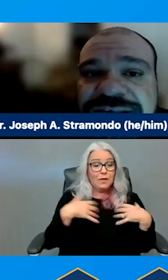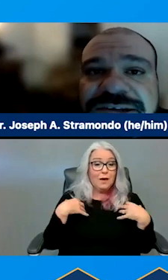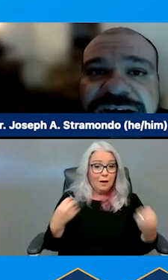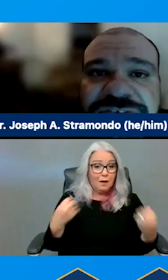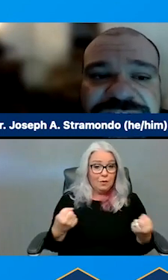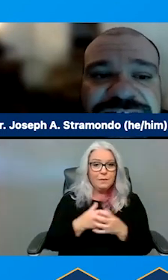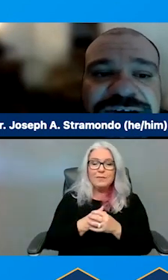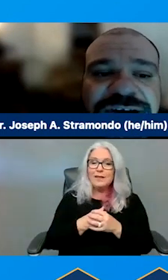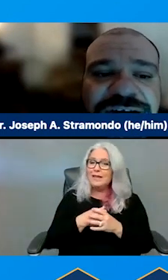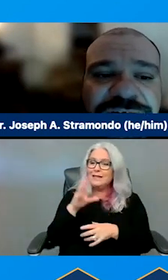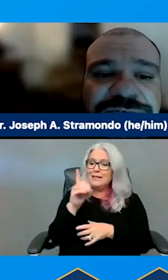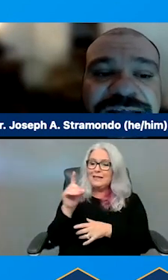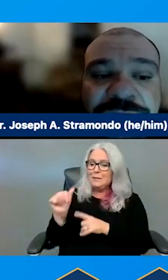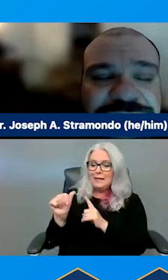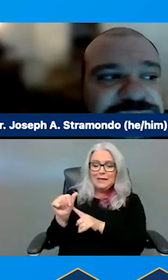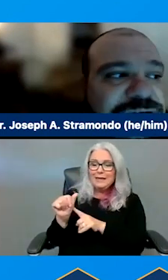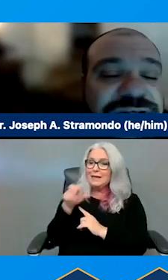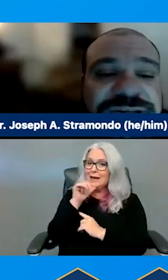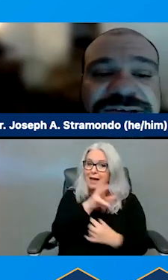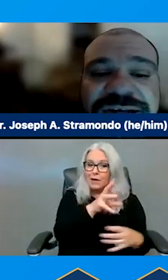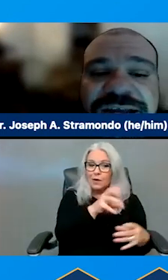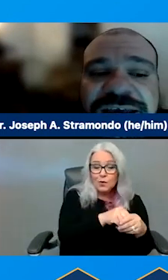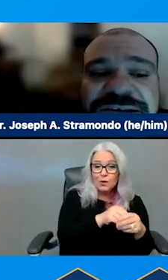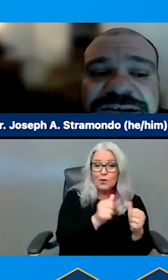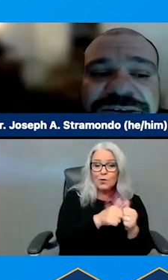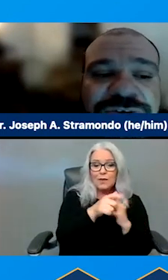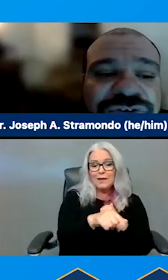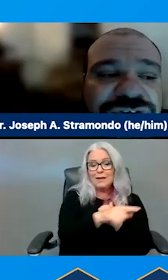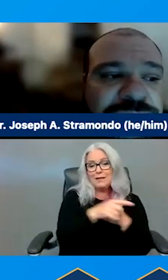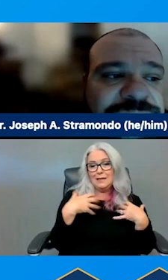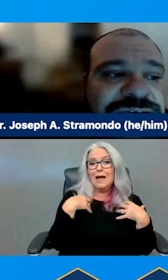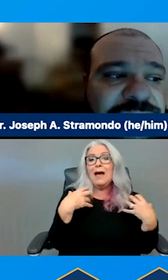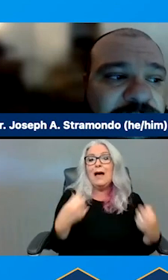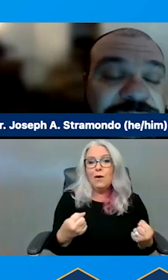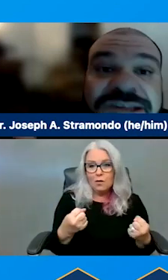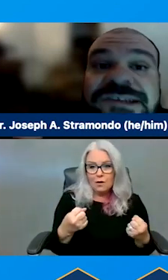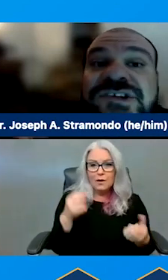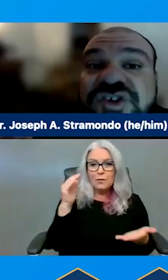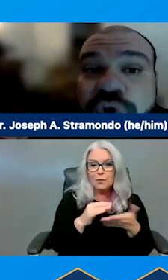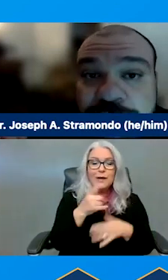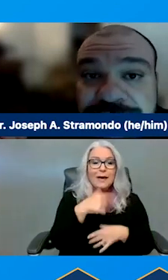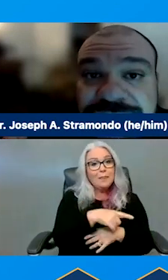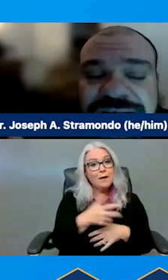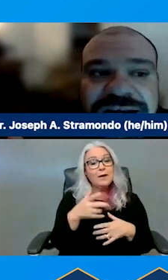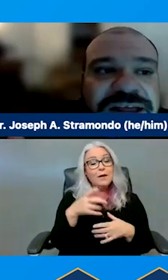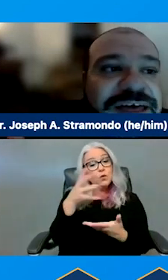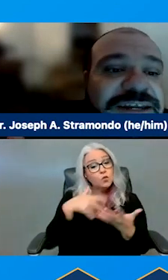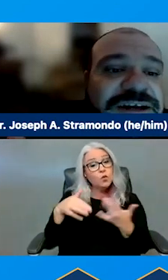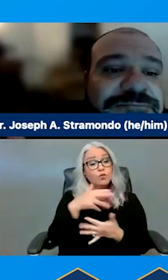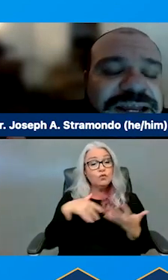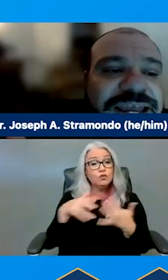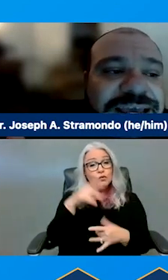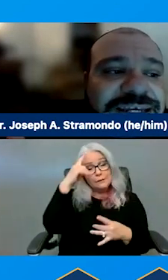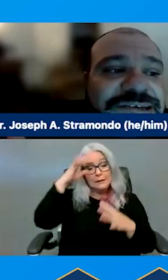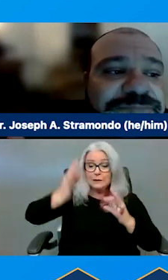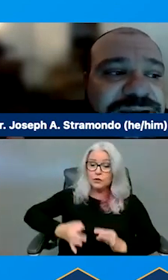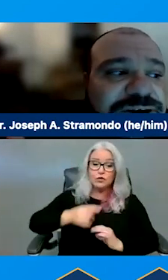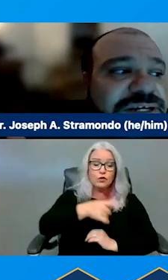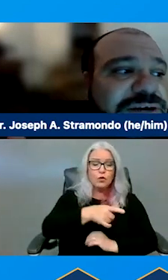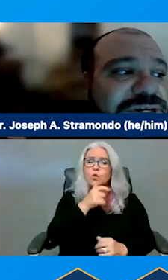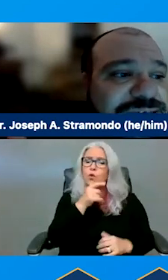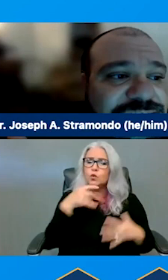included in these discussions.